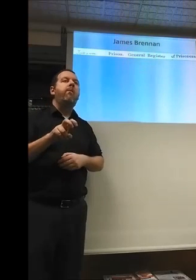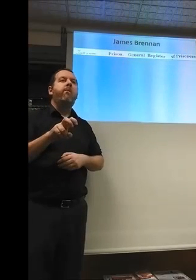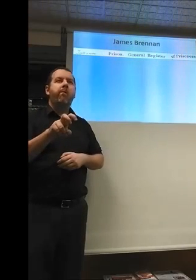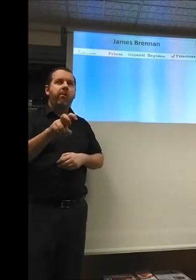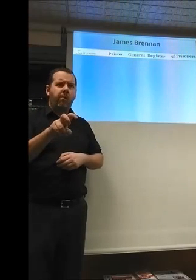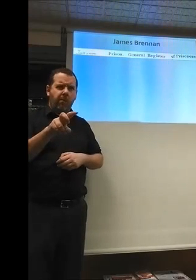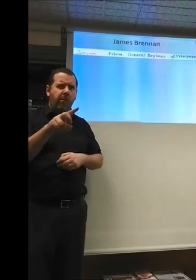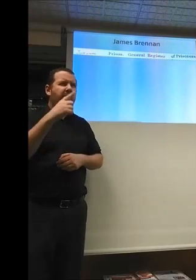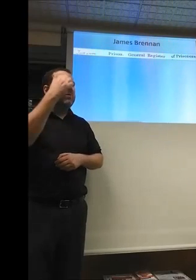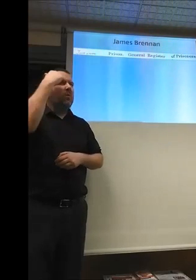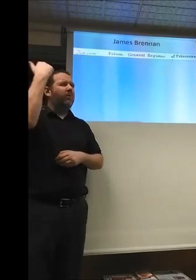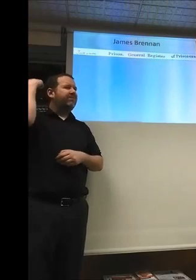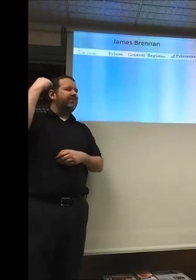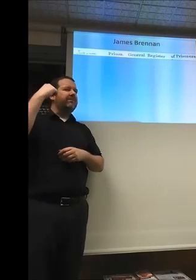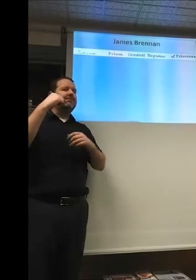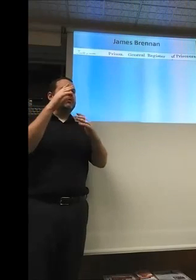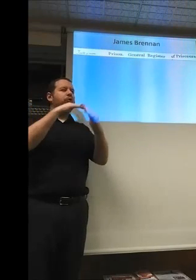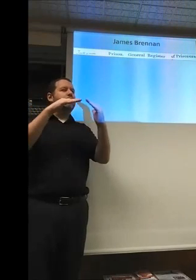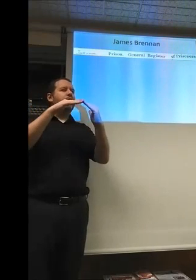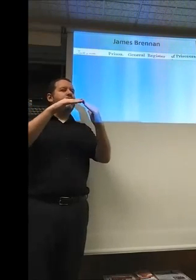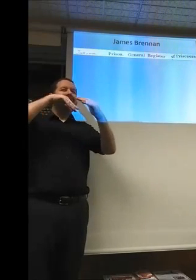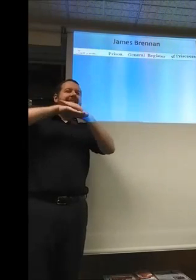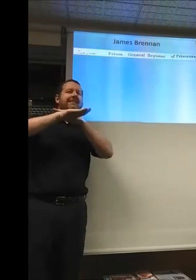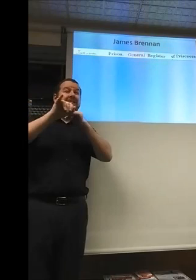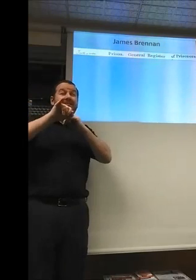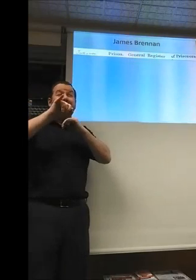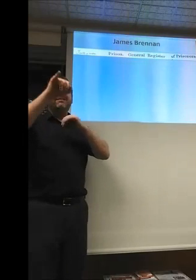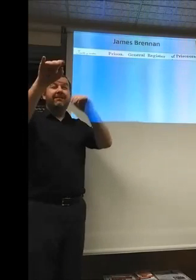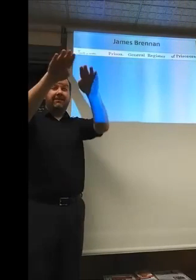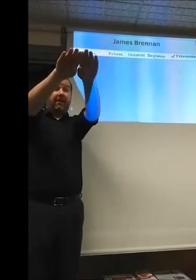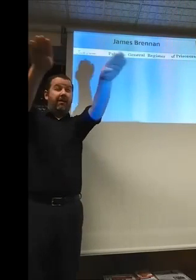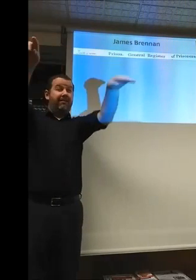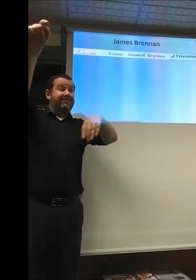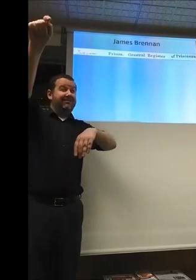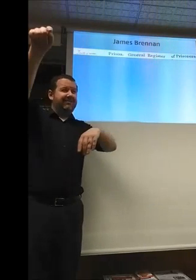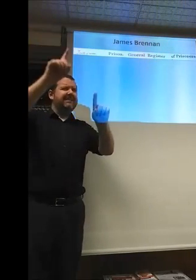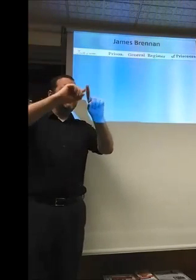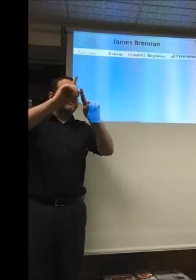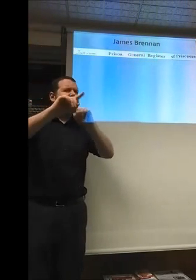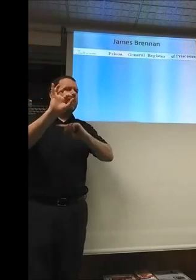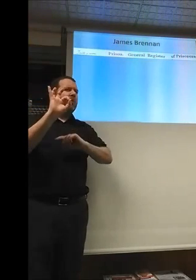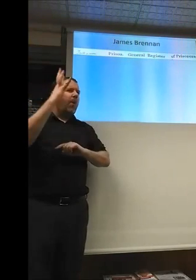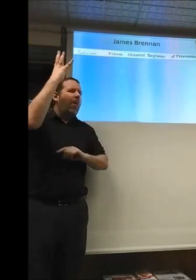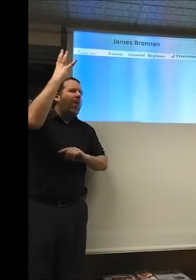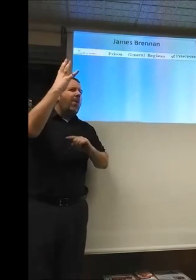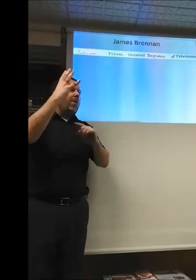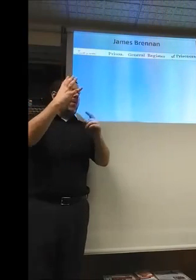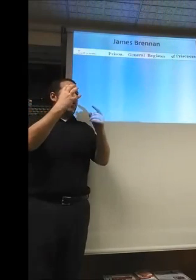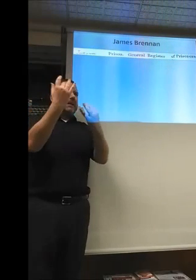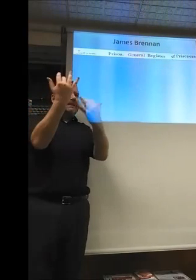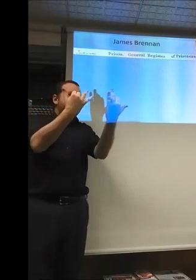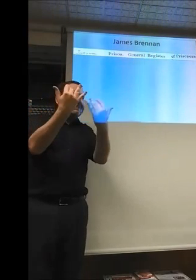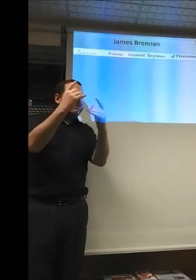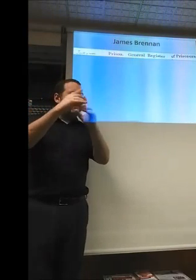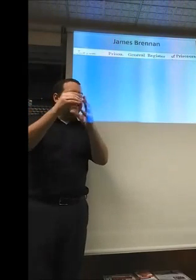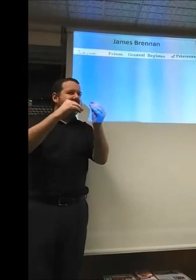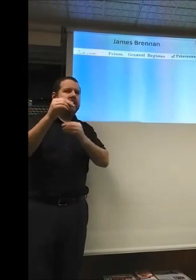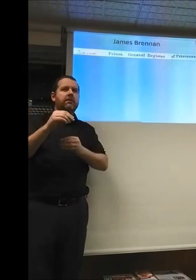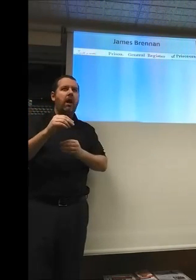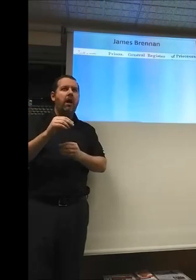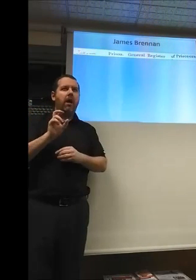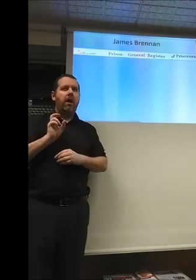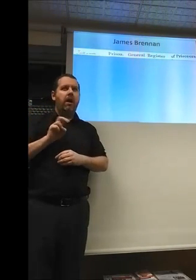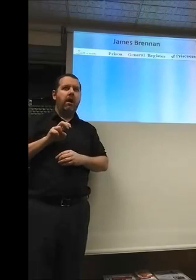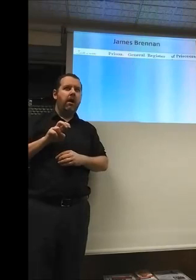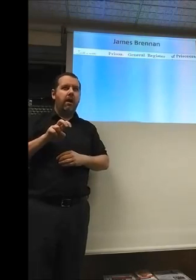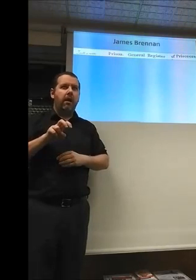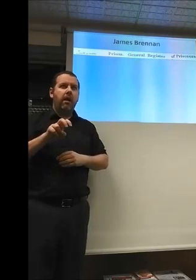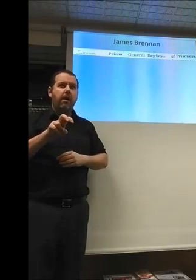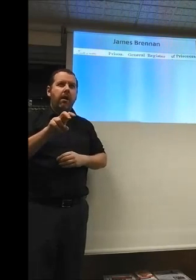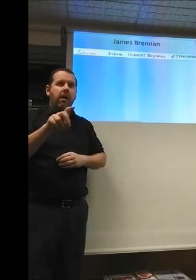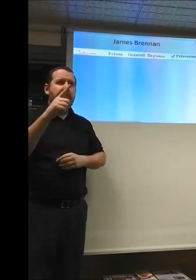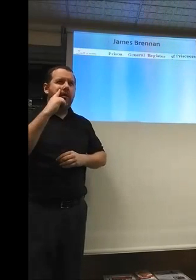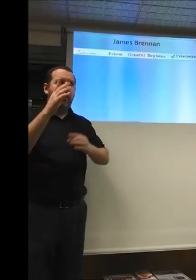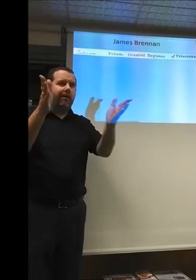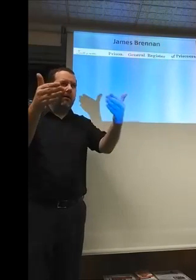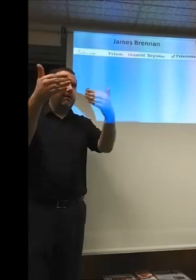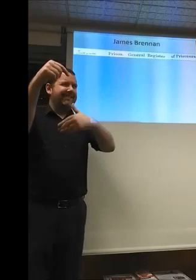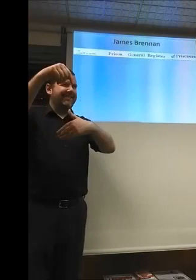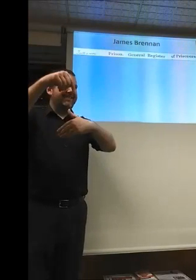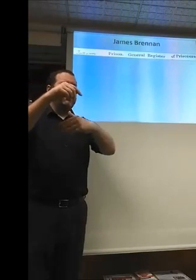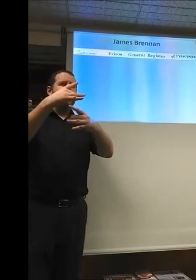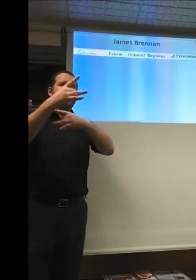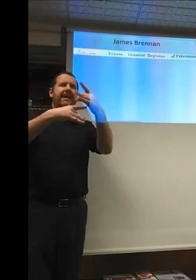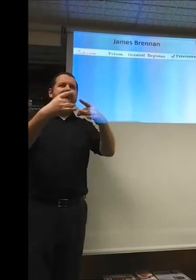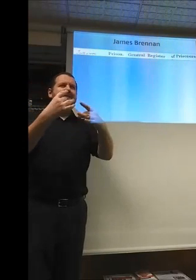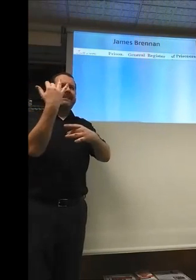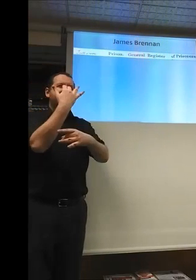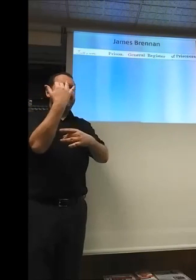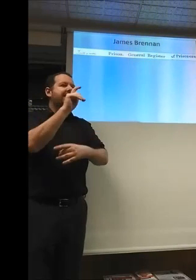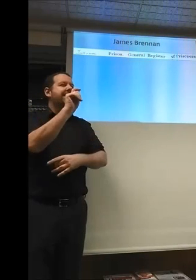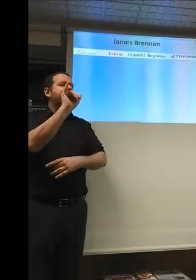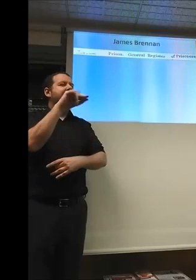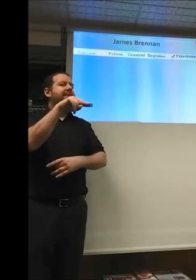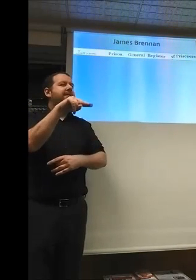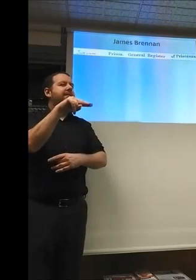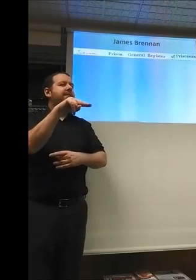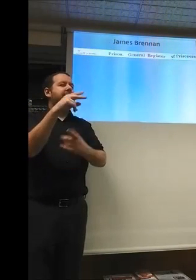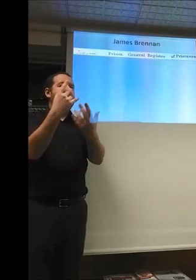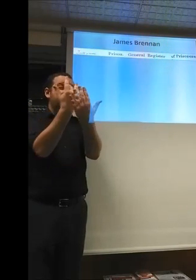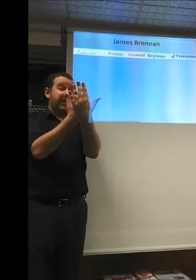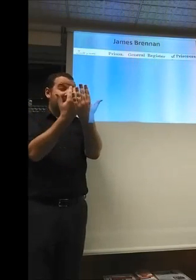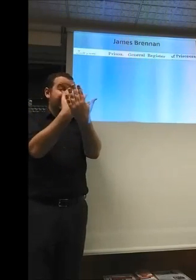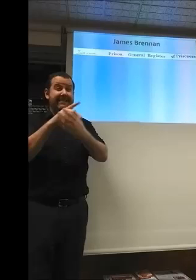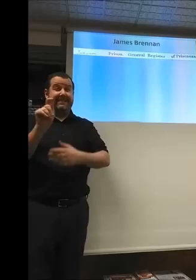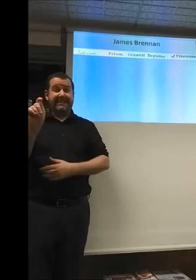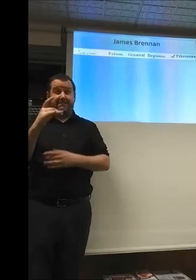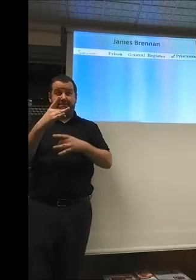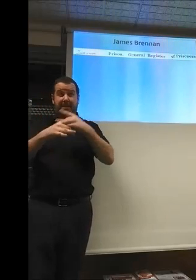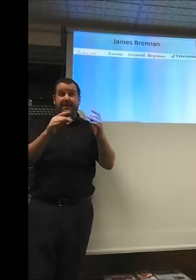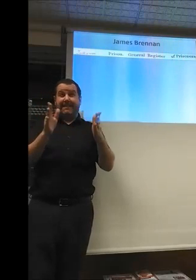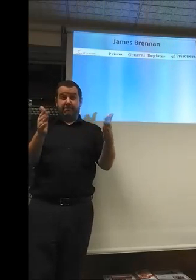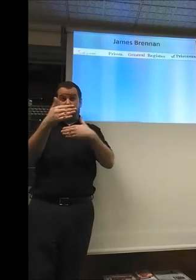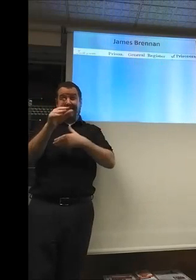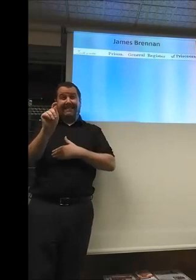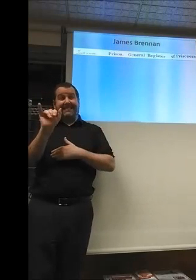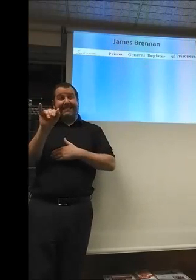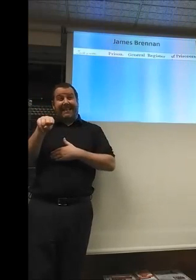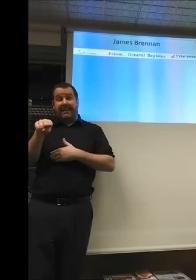So this next man here, at his time people, he was quite a known member of the parish